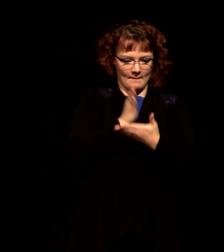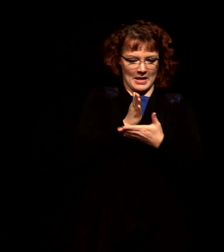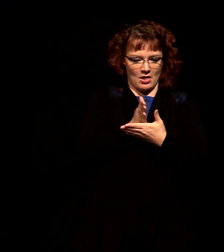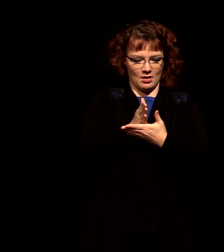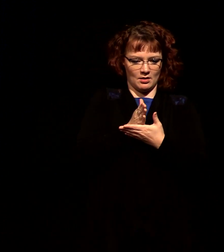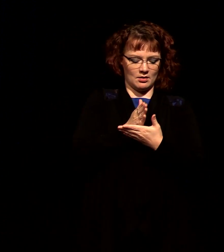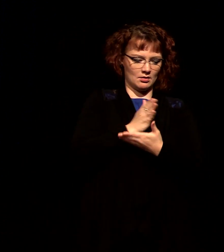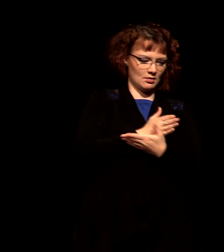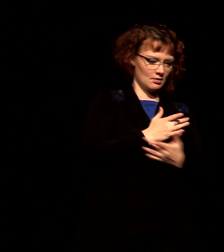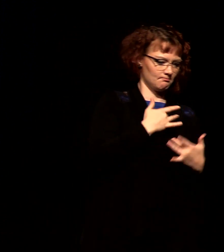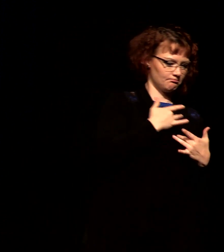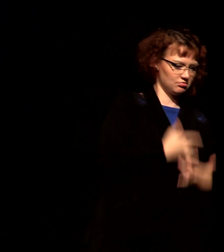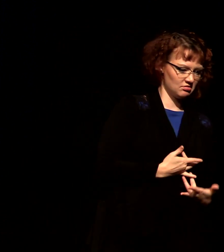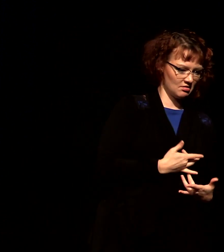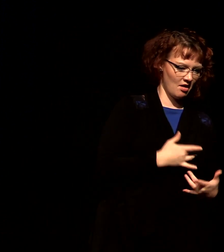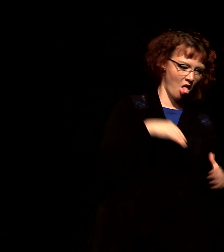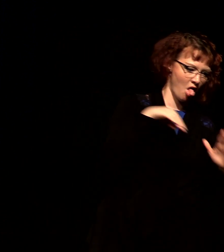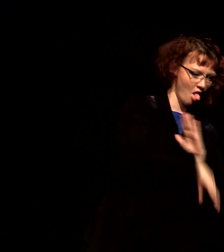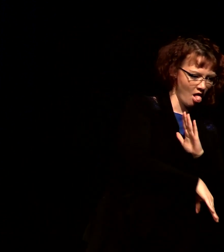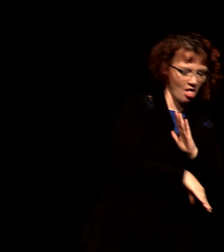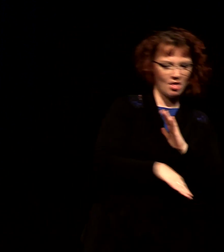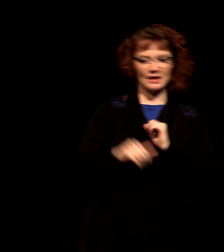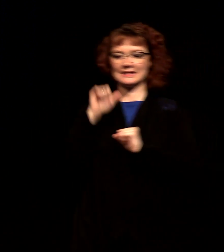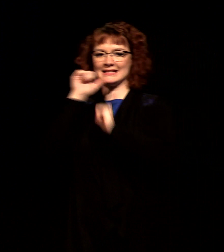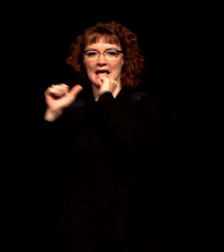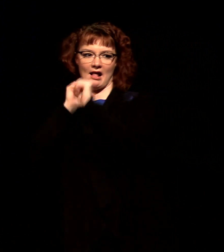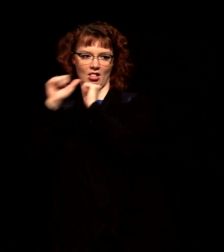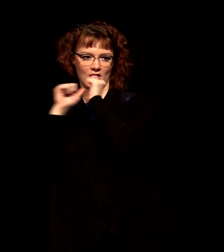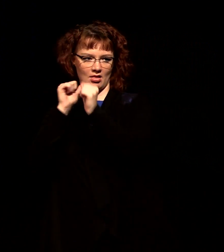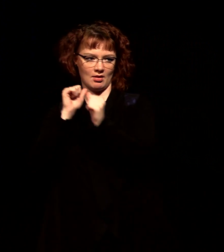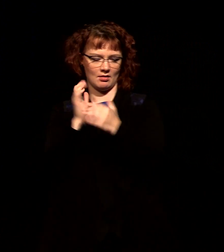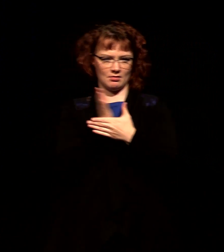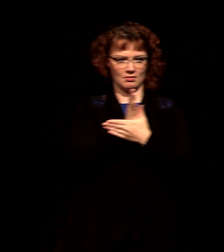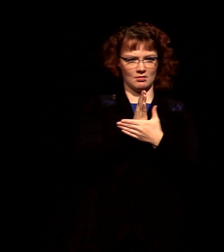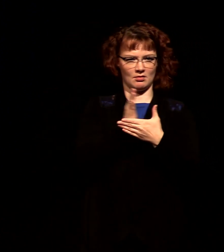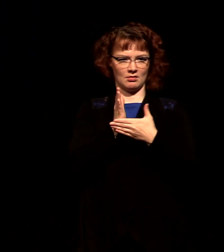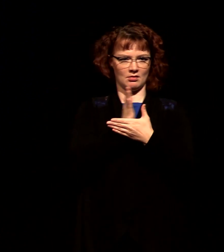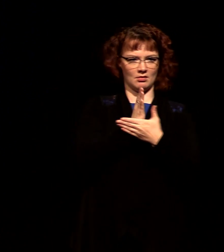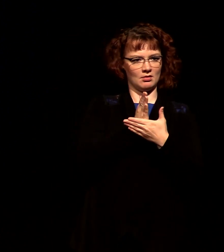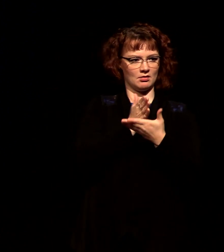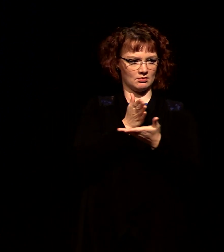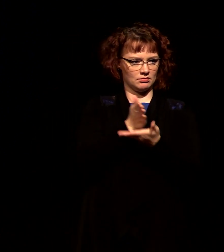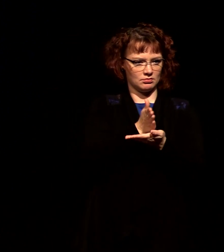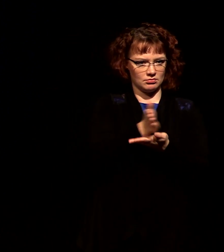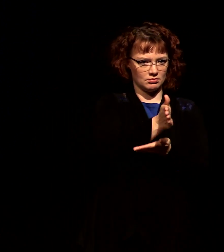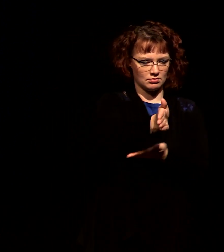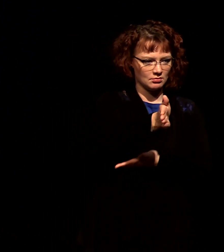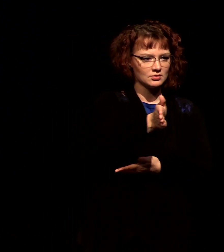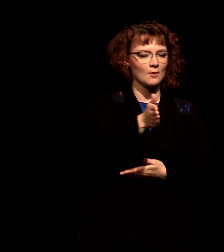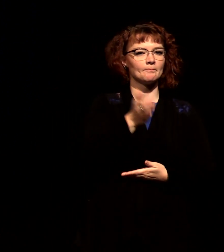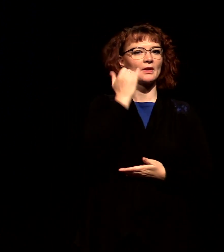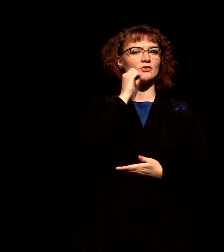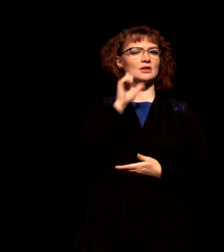despair and denial. And I just think there's something powerful there. If you didn't get a chance to catch her message on